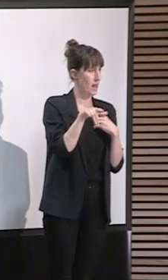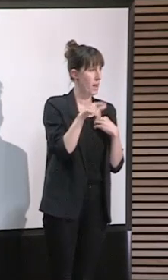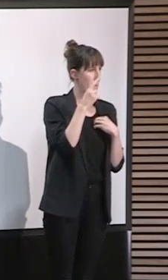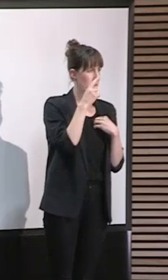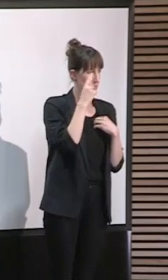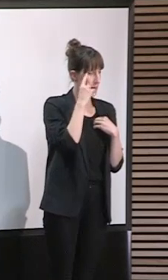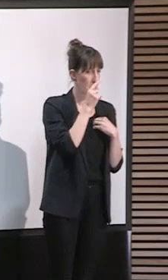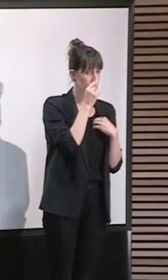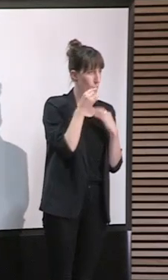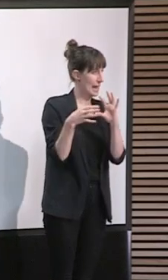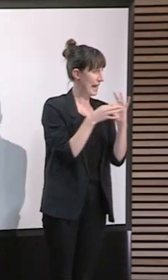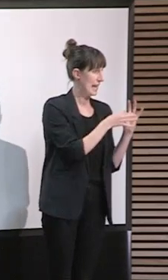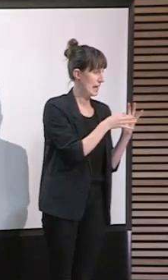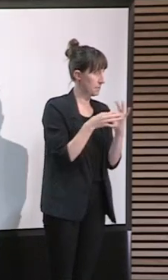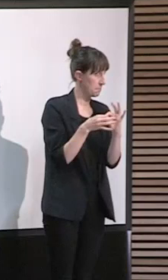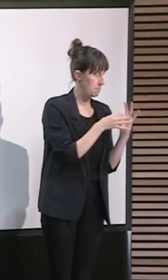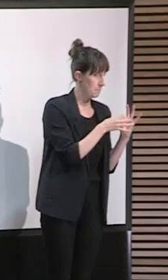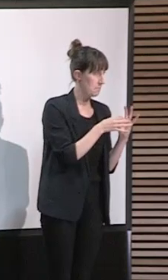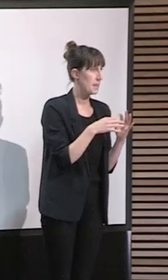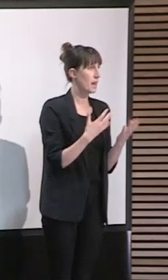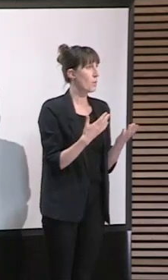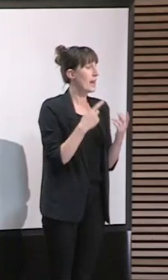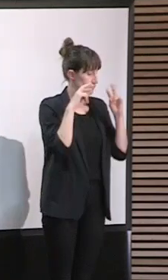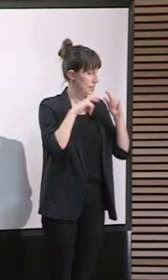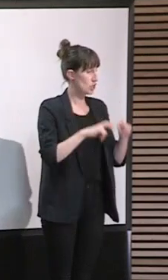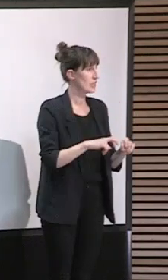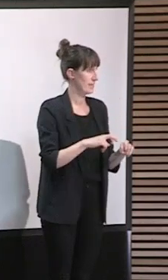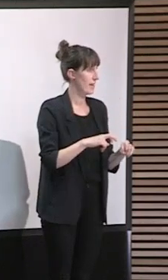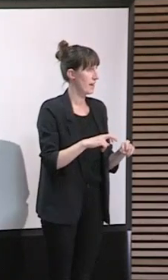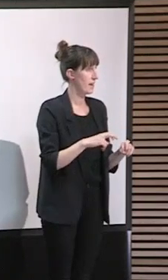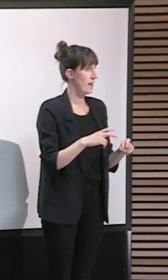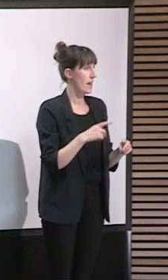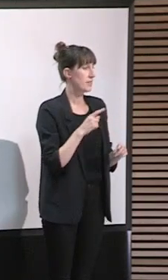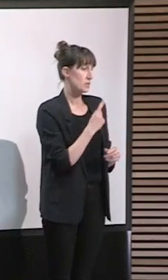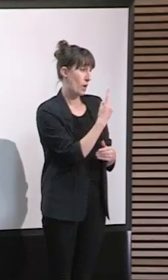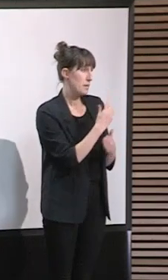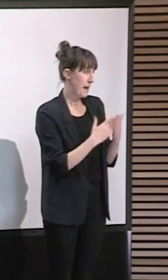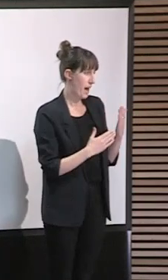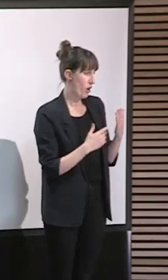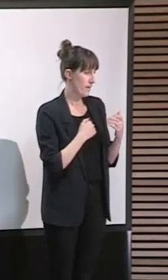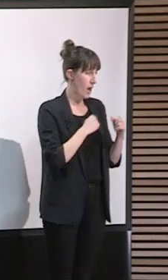Americold cool store there in Melbourne just again to see if there's any possible linkage.